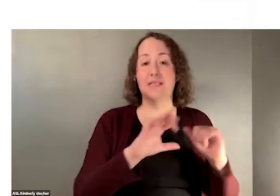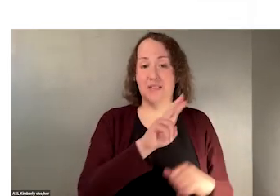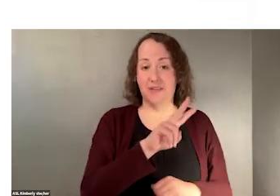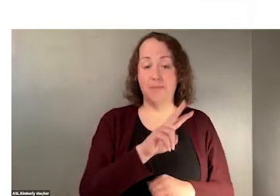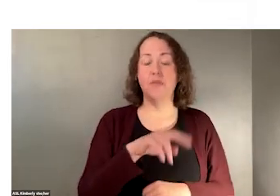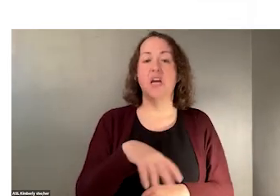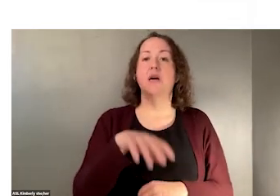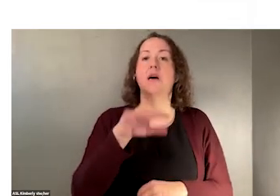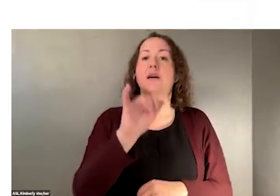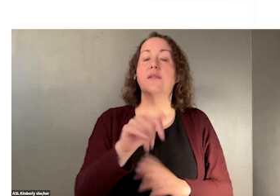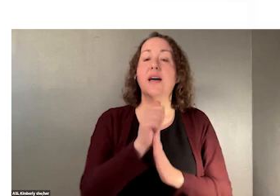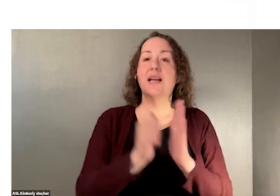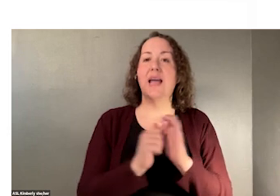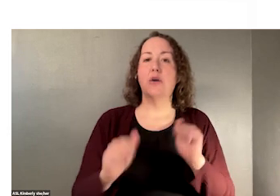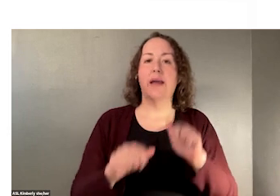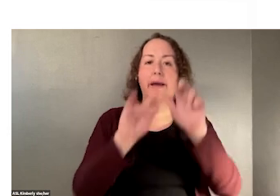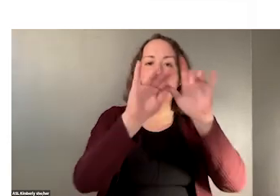to add information to the forms that you fill out.